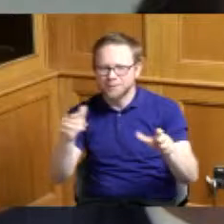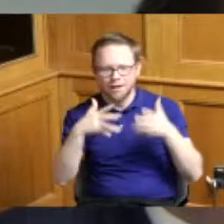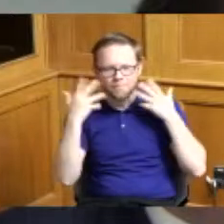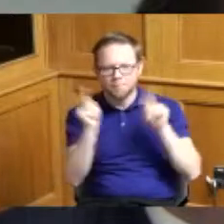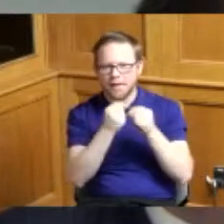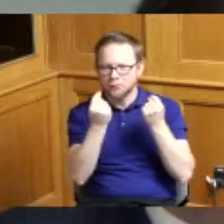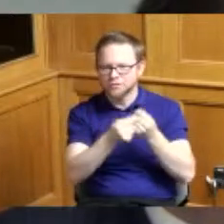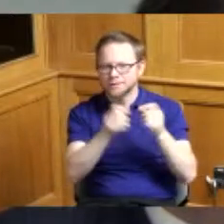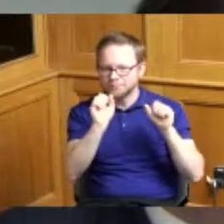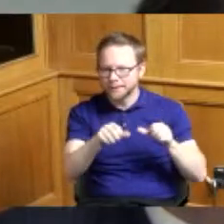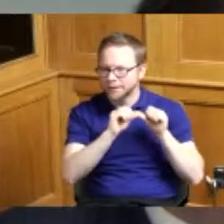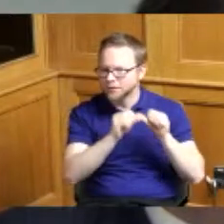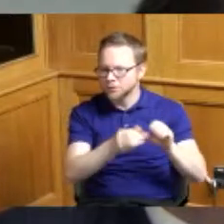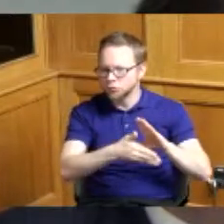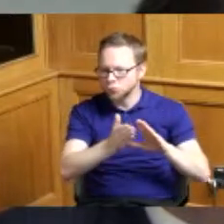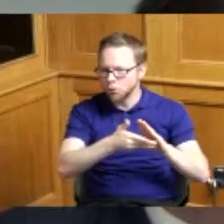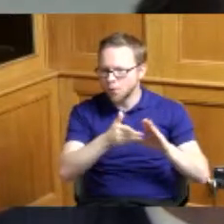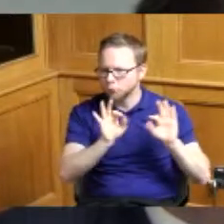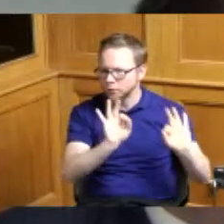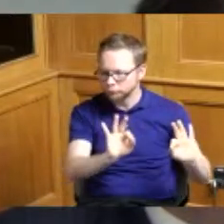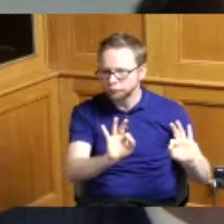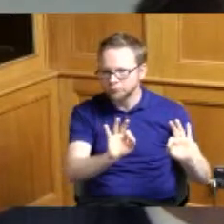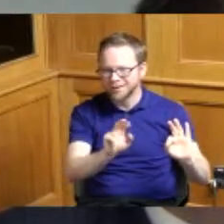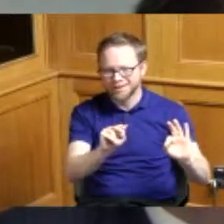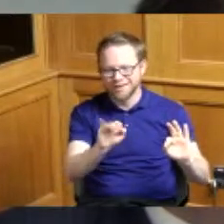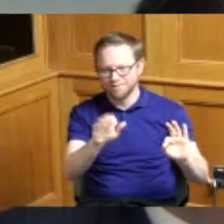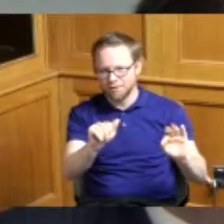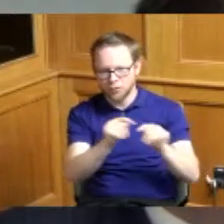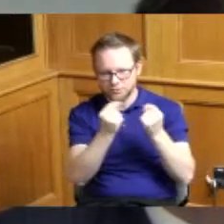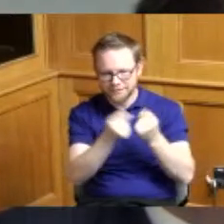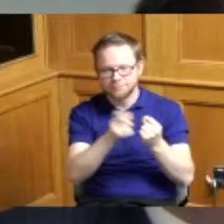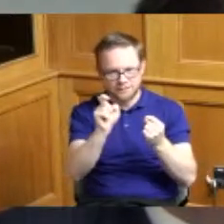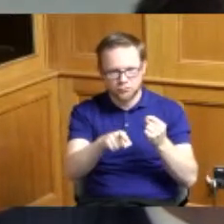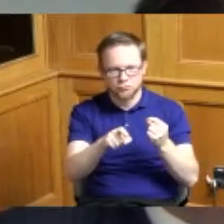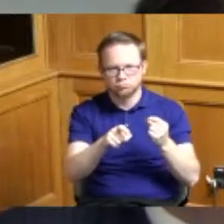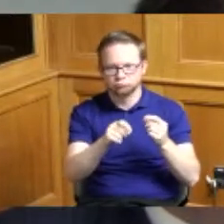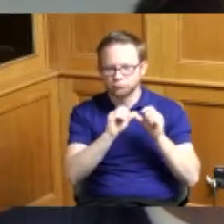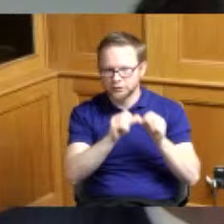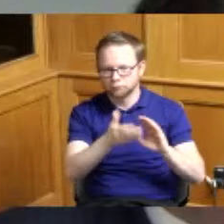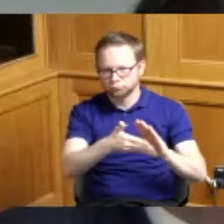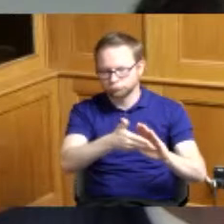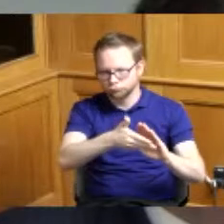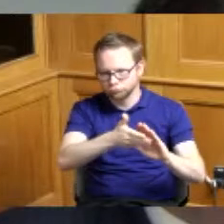the Bengals as an NFL team so that's that's one area that we want to continue uh to work on uh